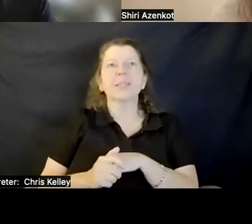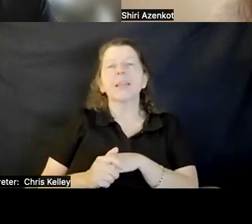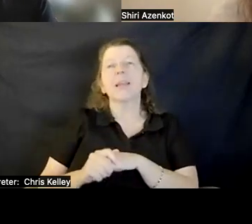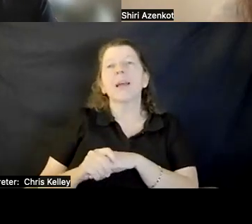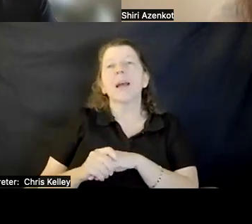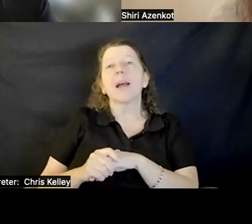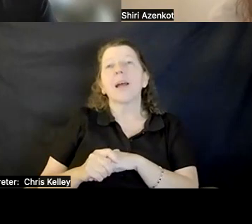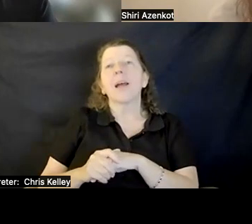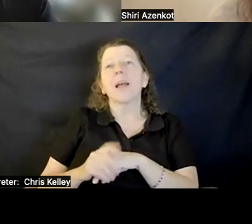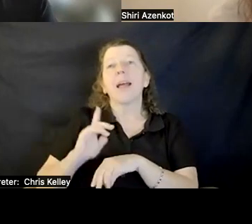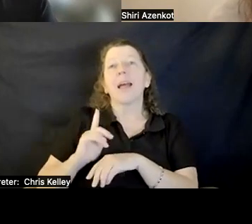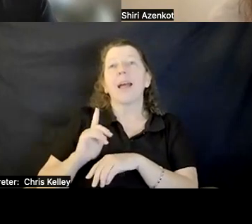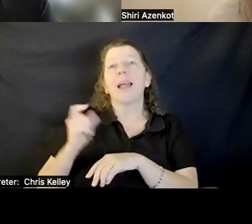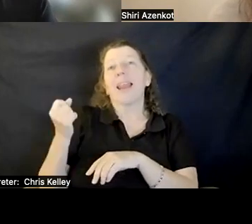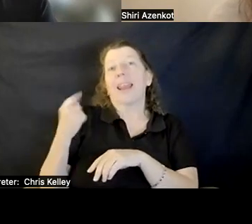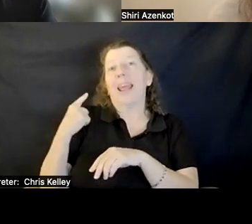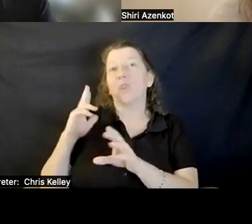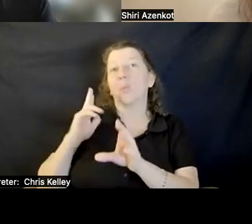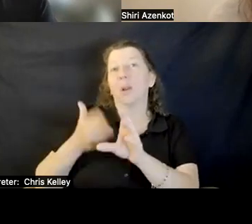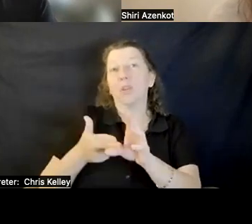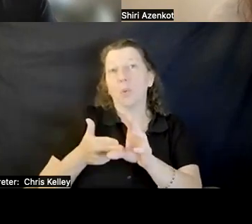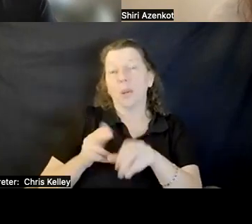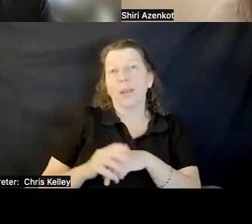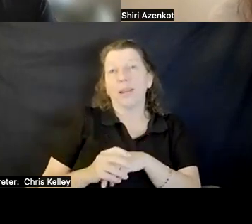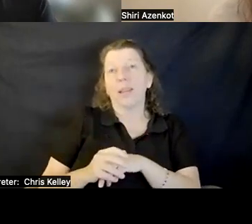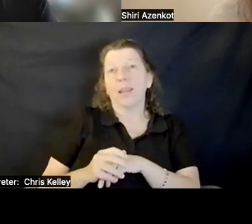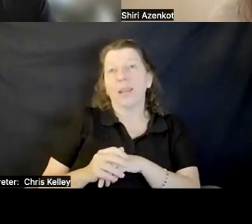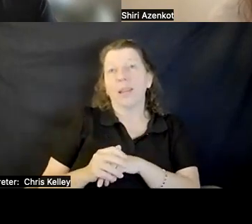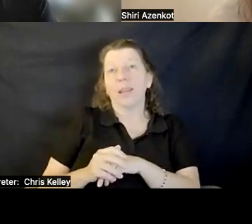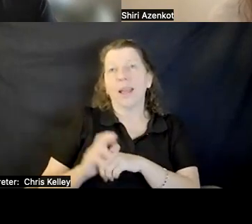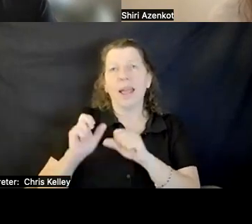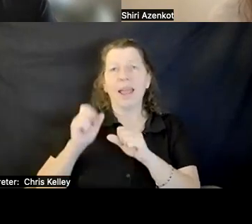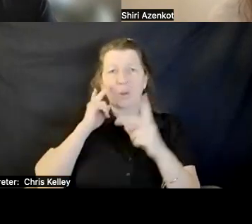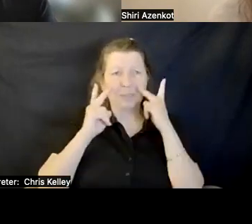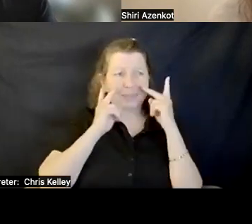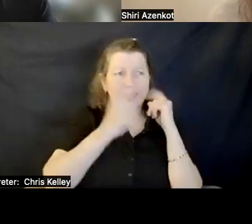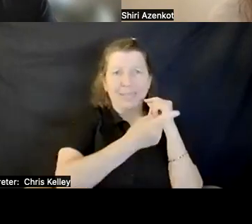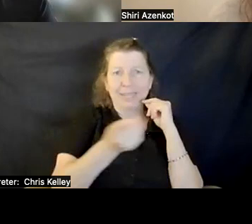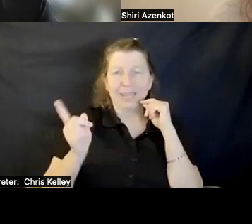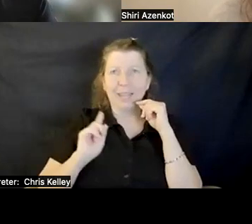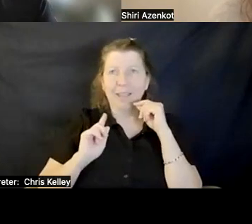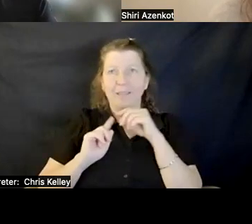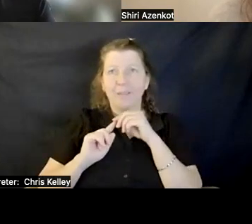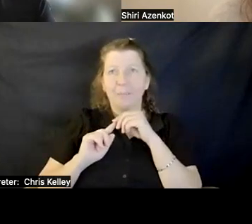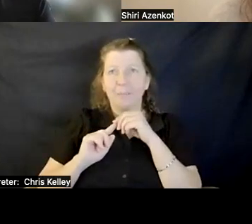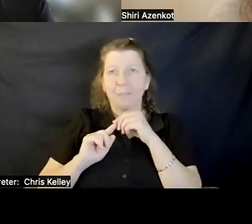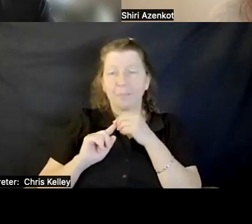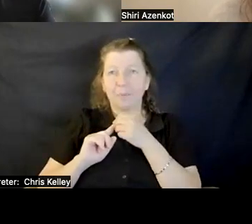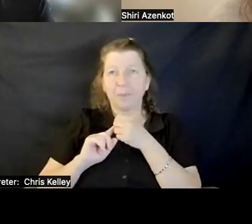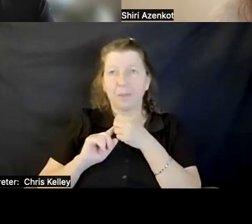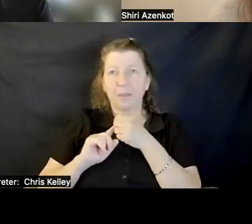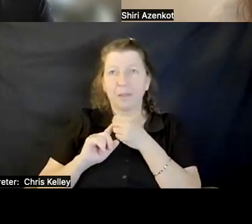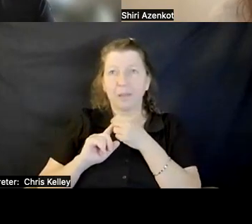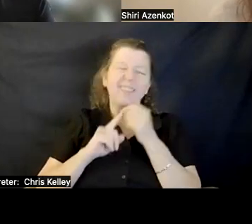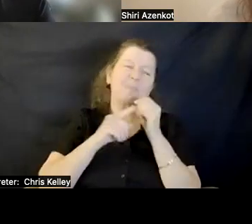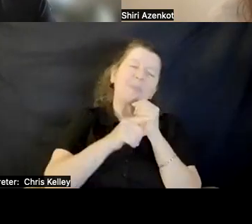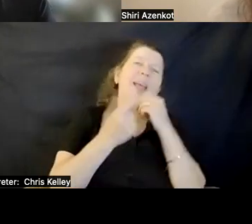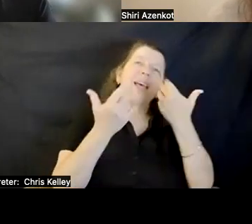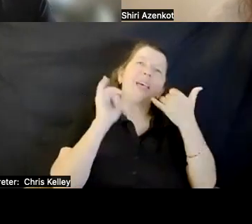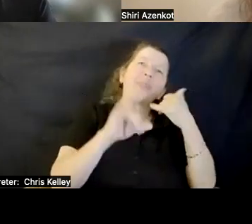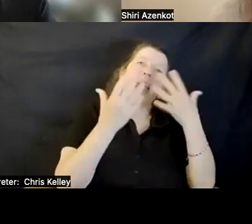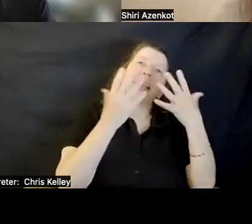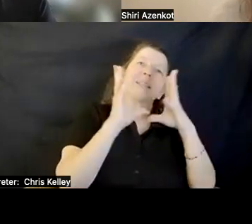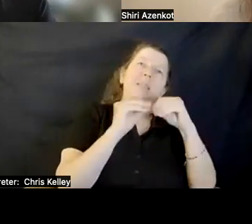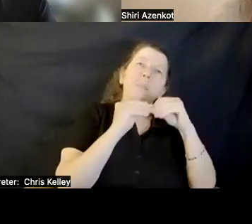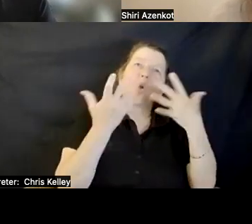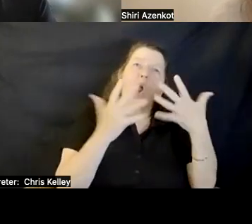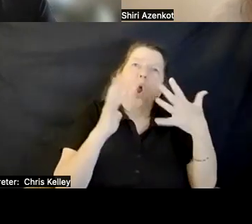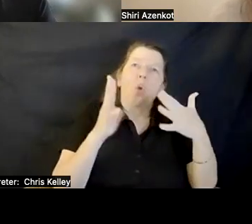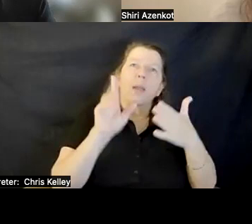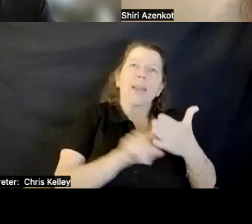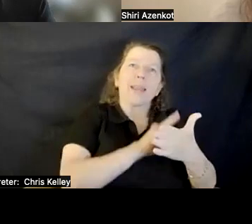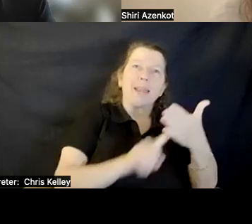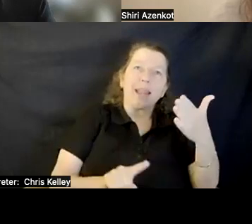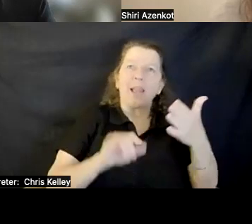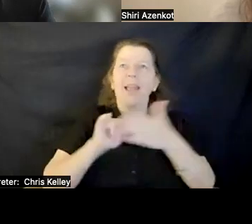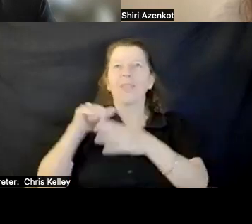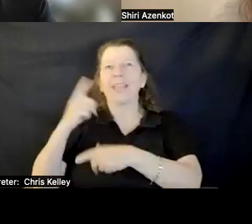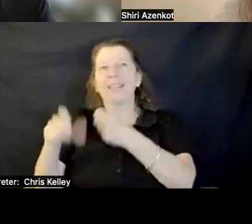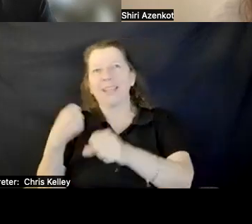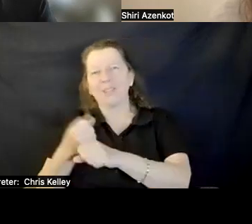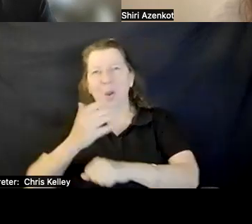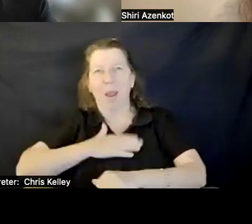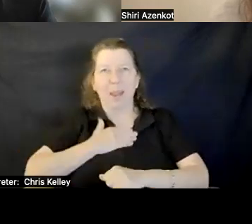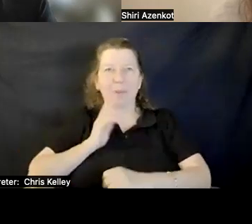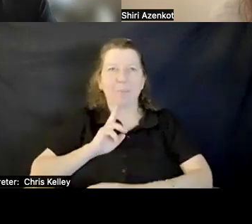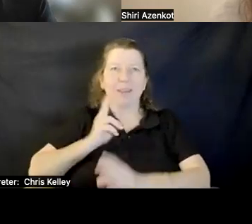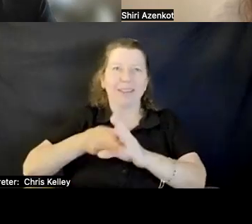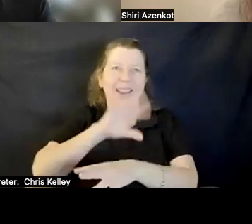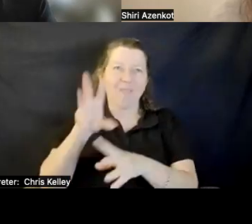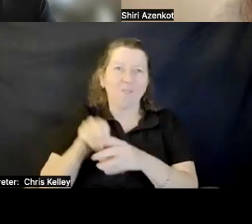Last year when I joined I saw the symposium -- I am happy to be a part of the community